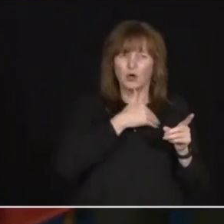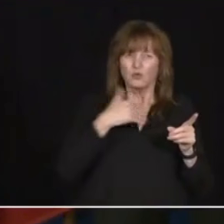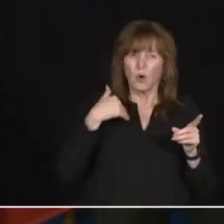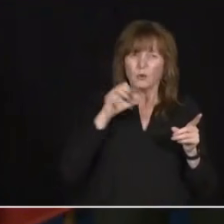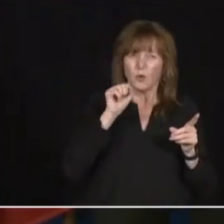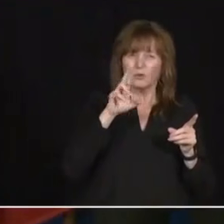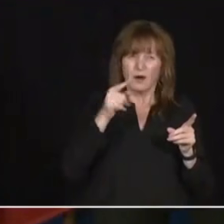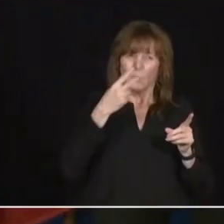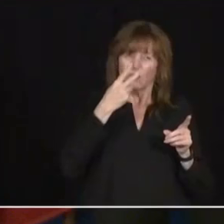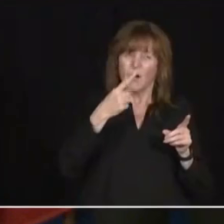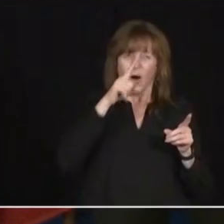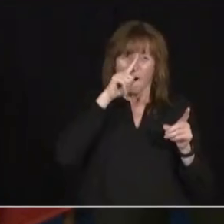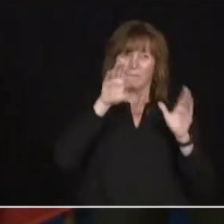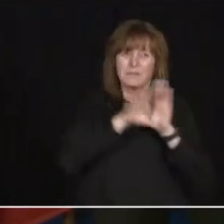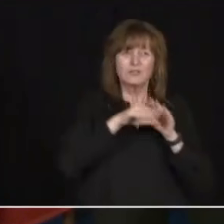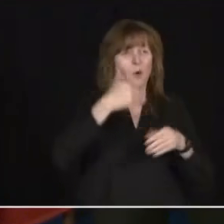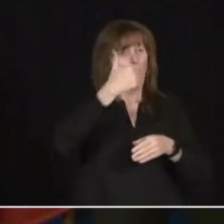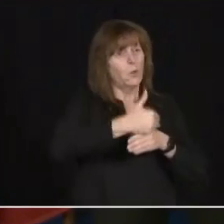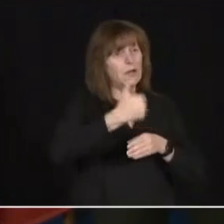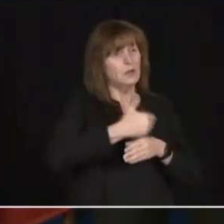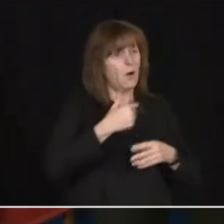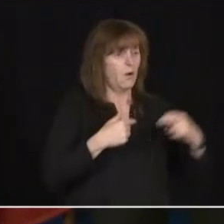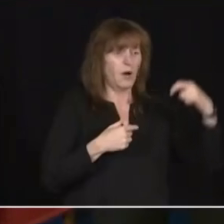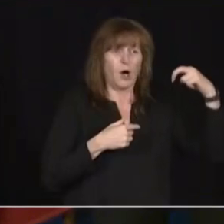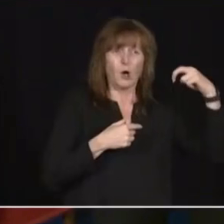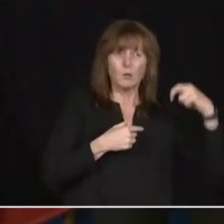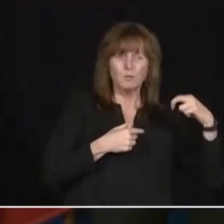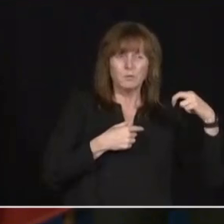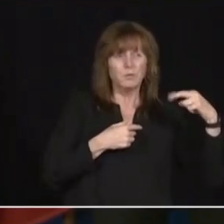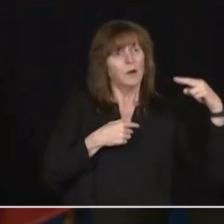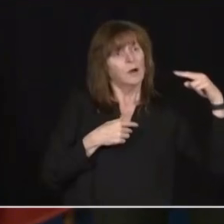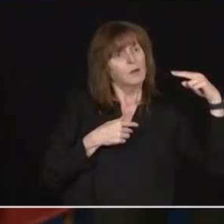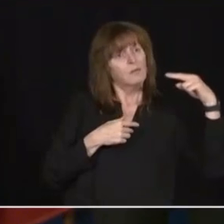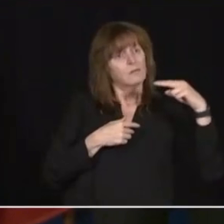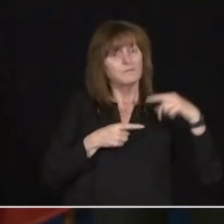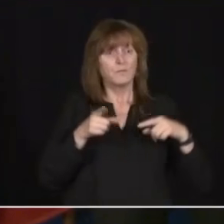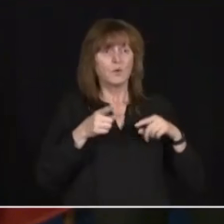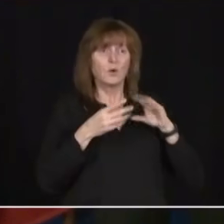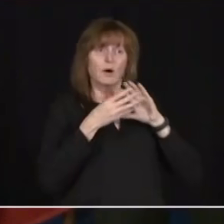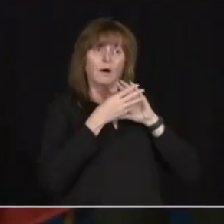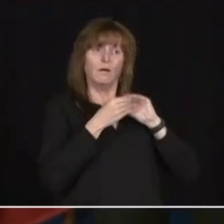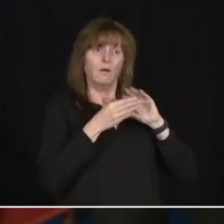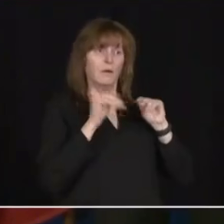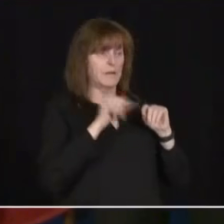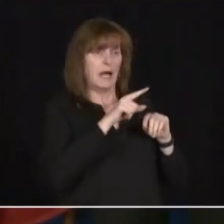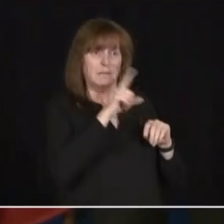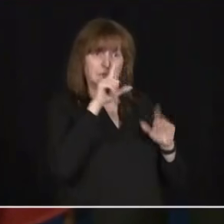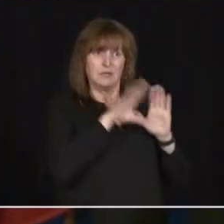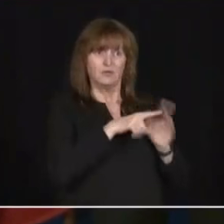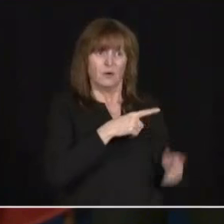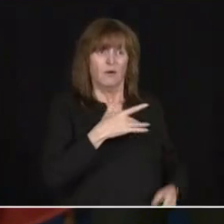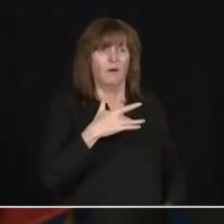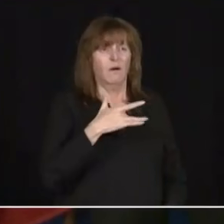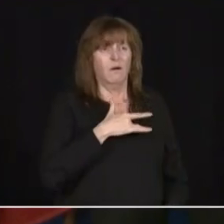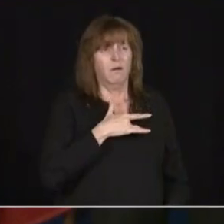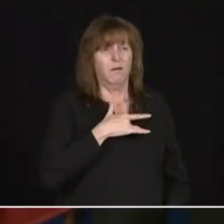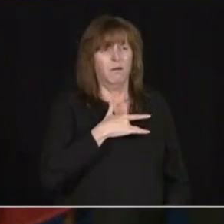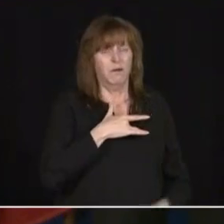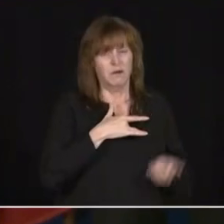staring out the window at her daughter and you mentioned that day how you were touched by that photo. She is